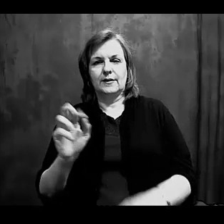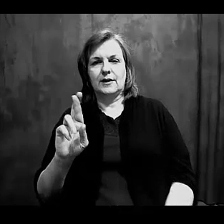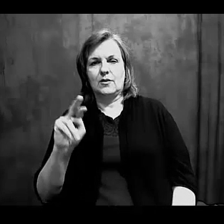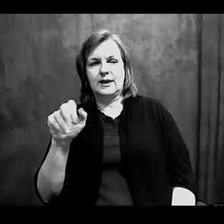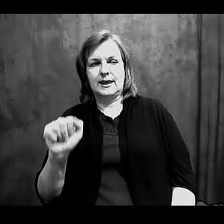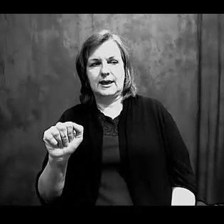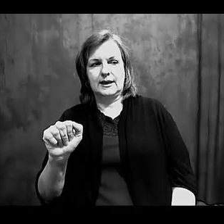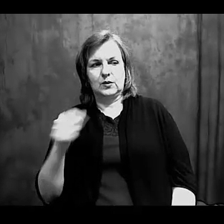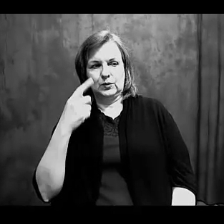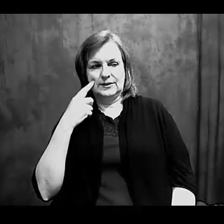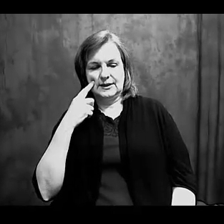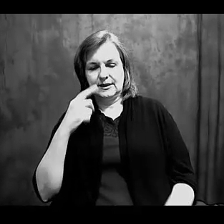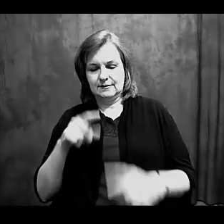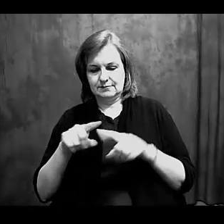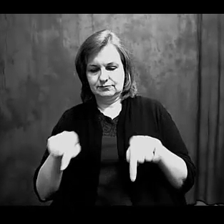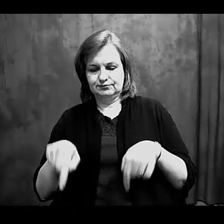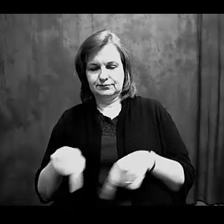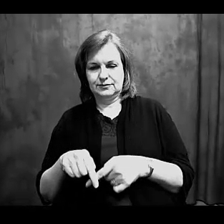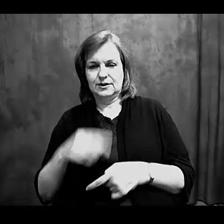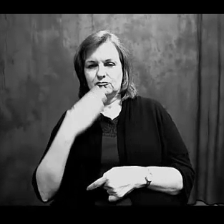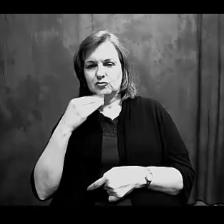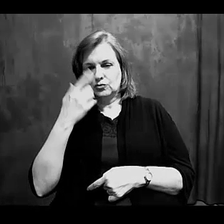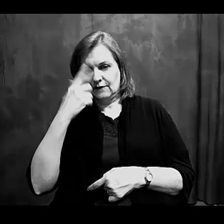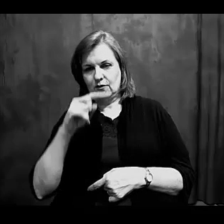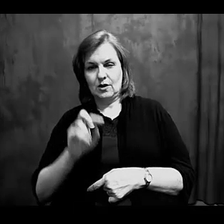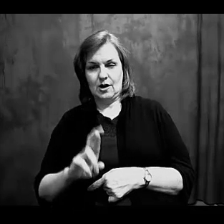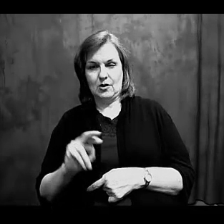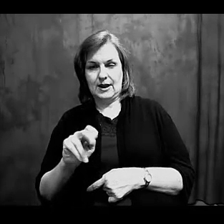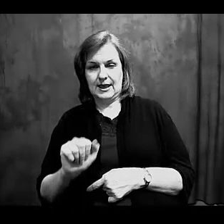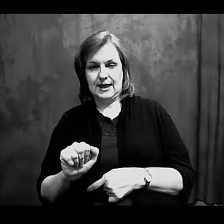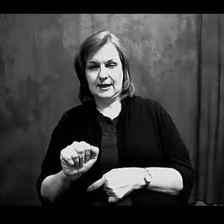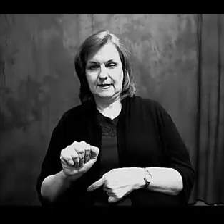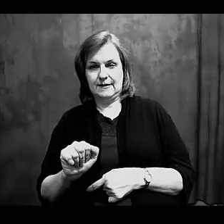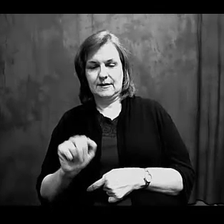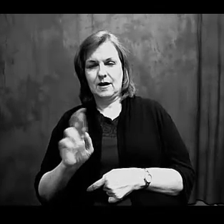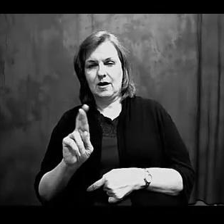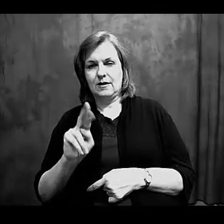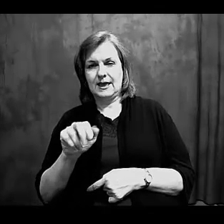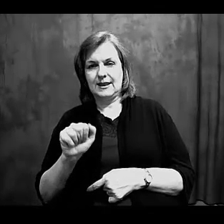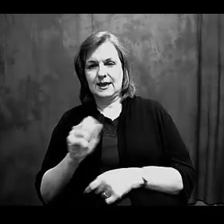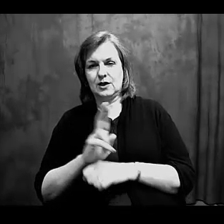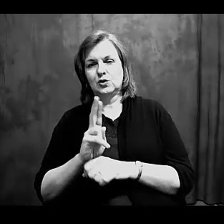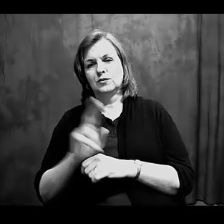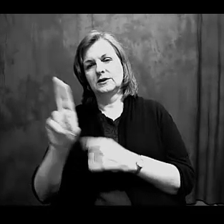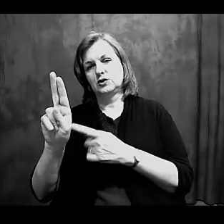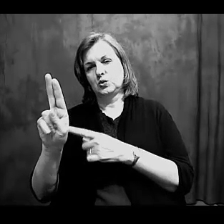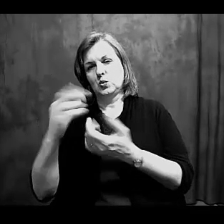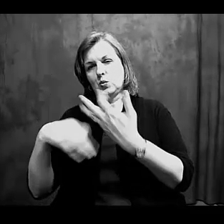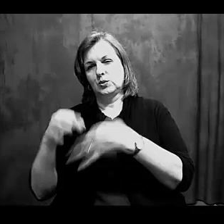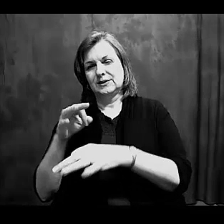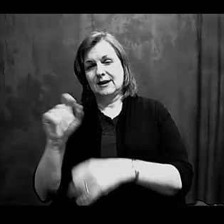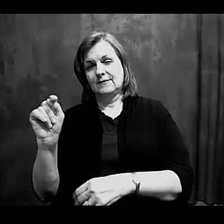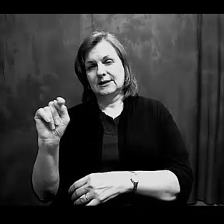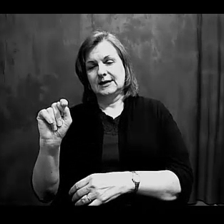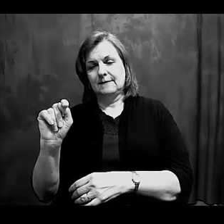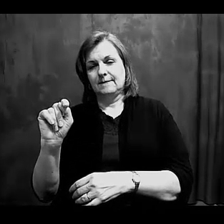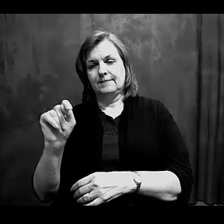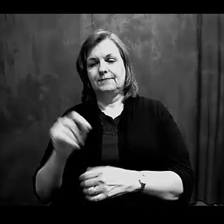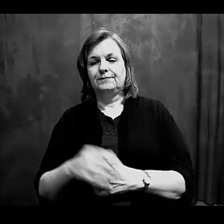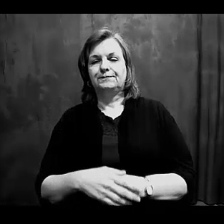here's the ribose sugar for RNA - we mentioned before that RNA has a U for uracil instead of the T for fhymine